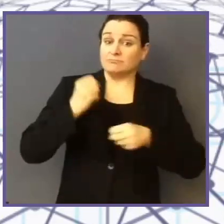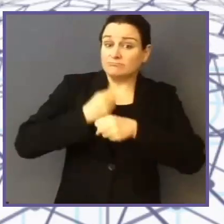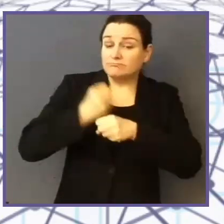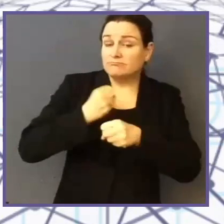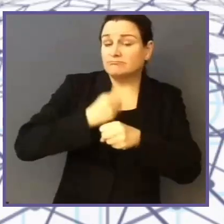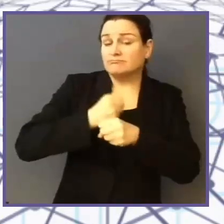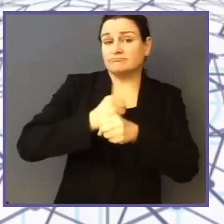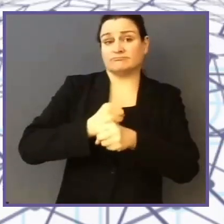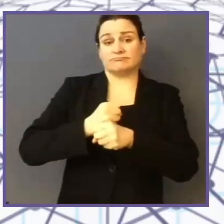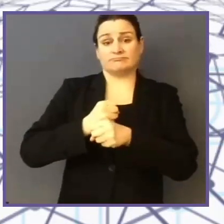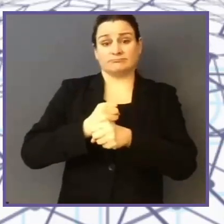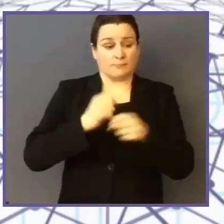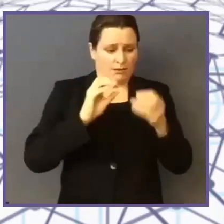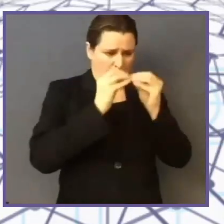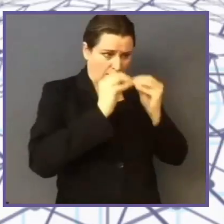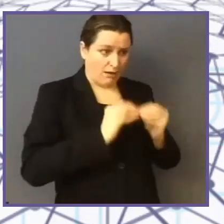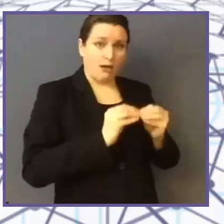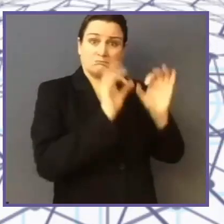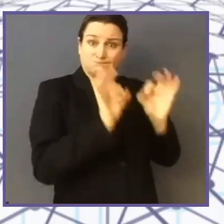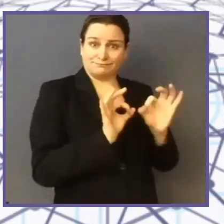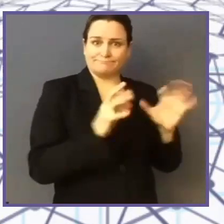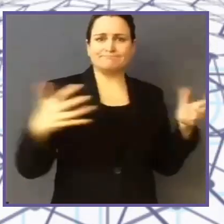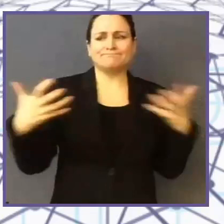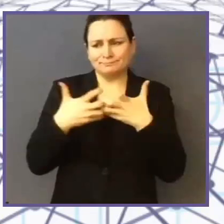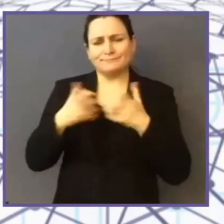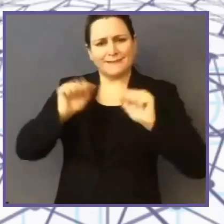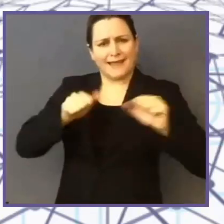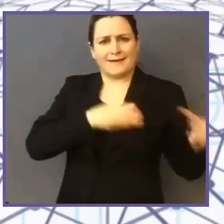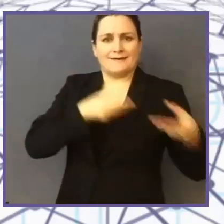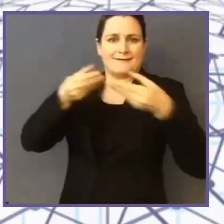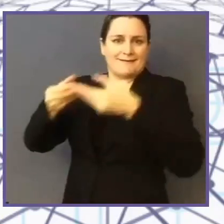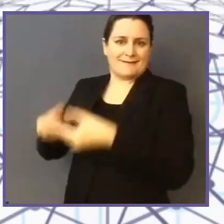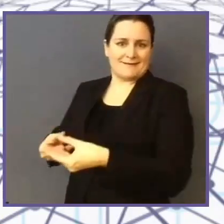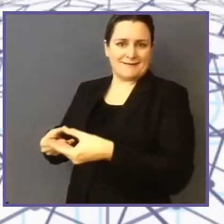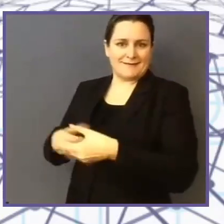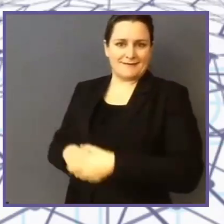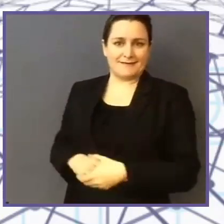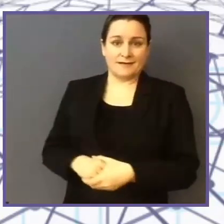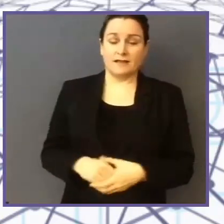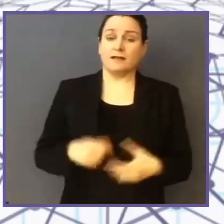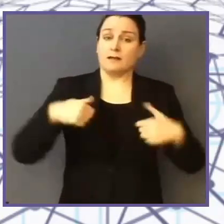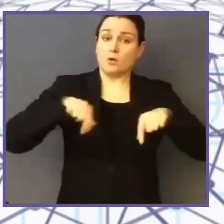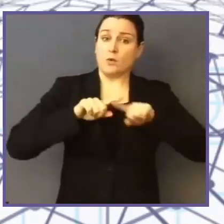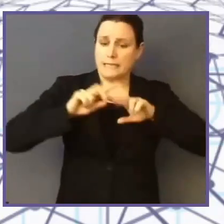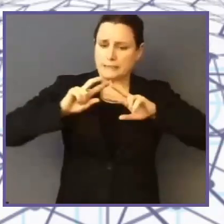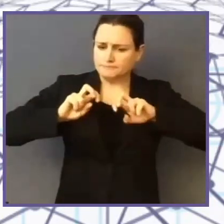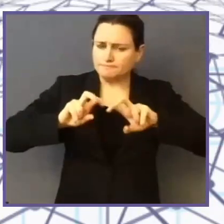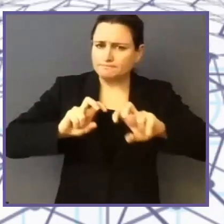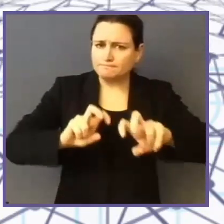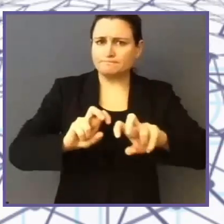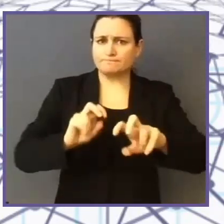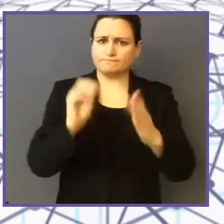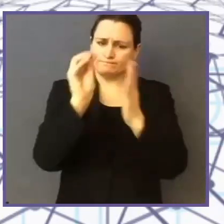to serve as a reliable source of at information, technical advice, and as a reference group